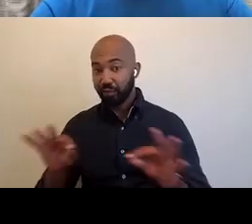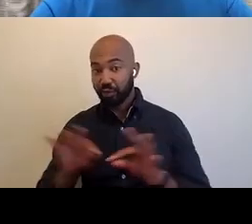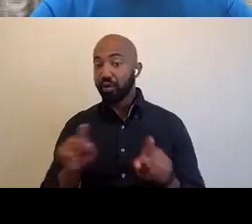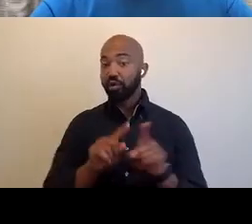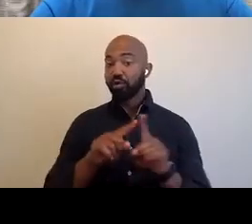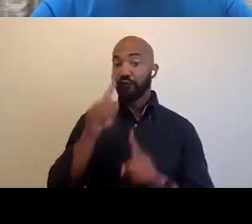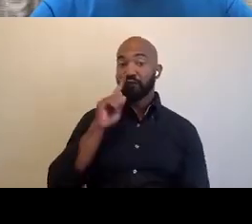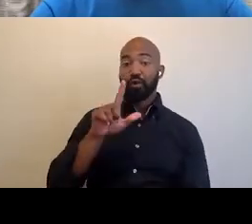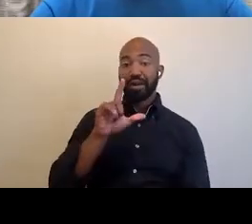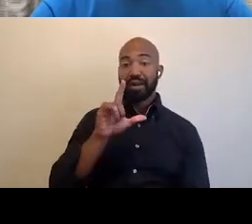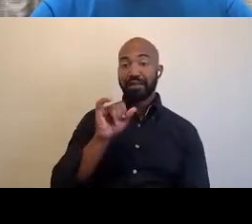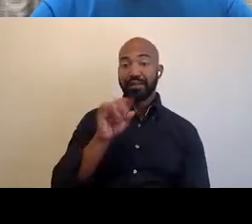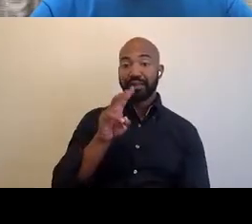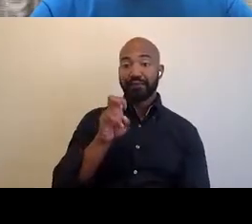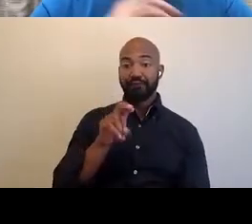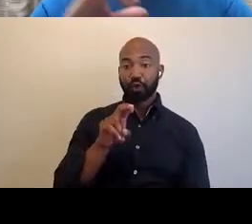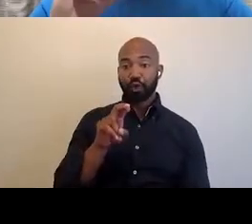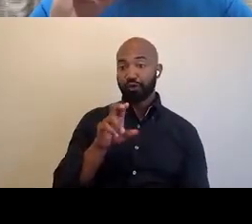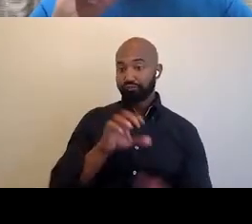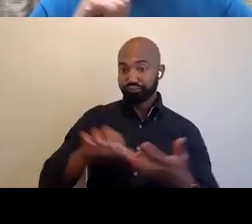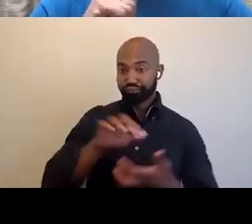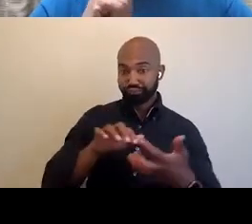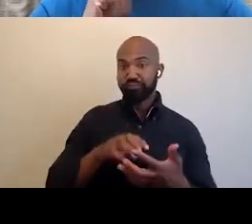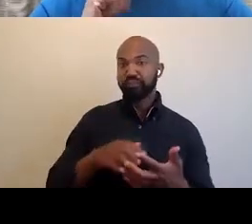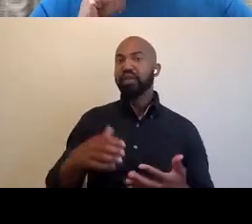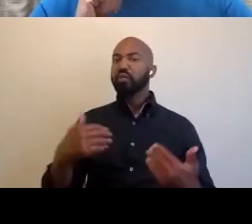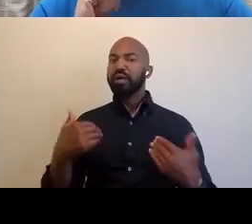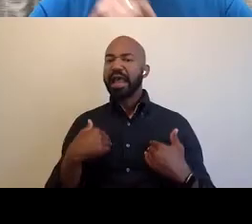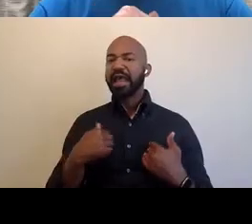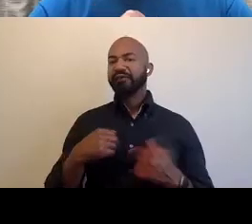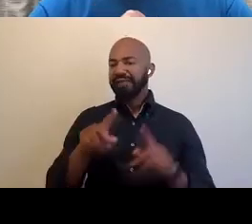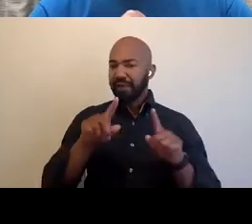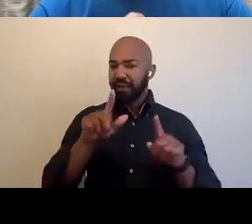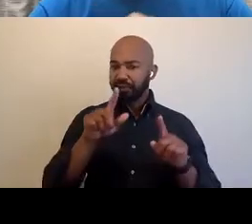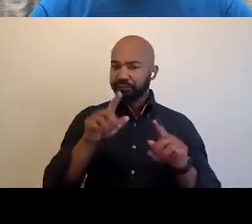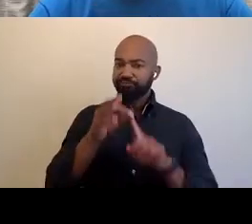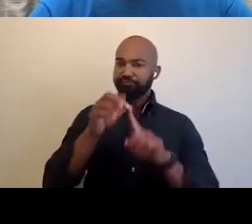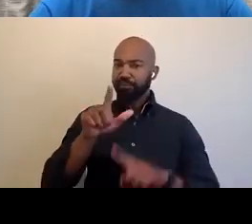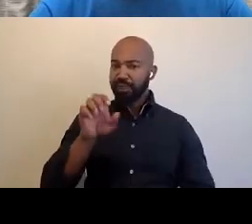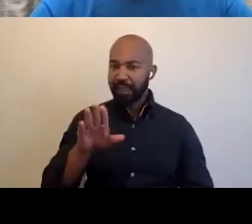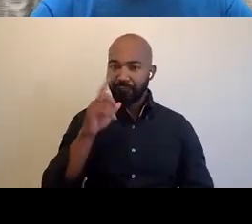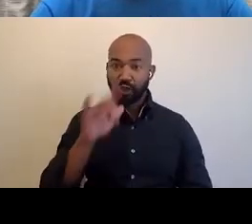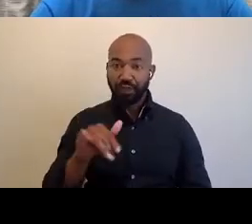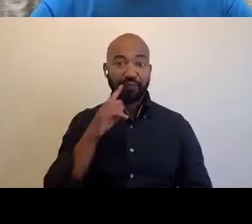through a comprehensive metabolic panel. That'll give us liver enzymes, kidney function, as well as electrolytes.